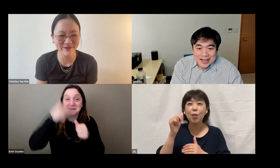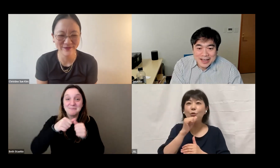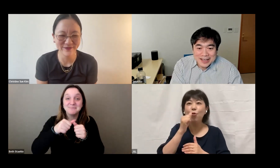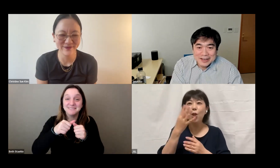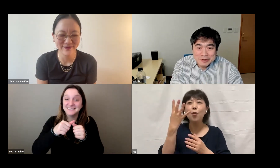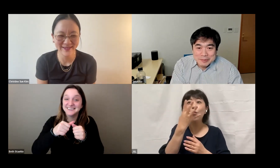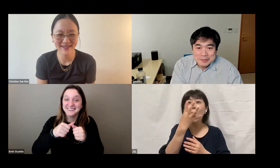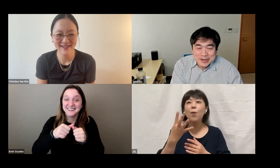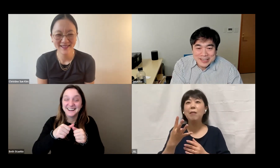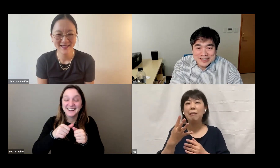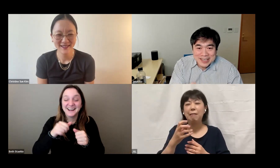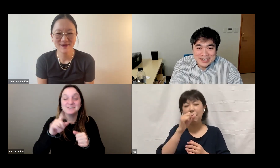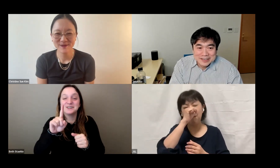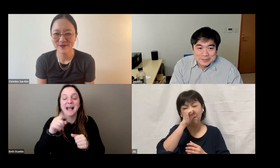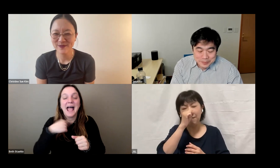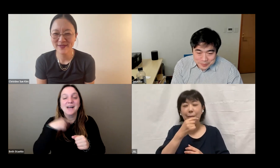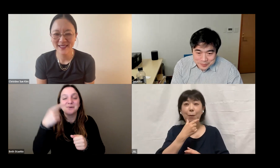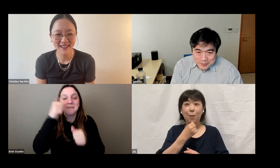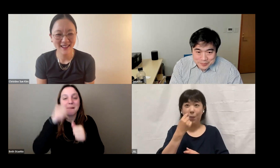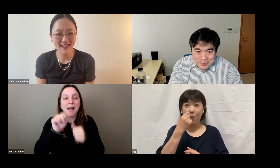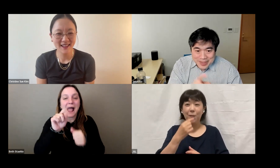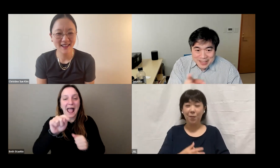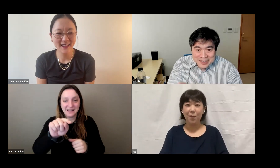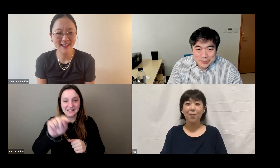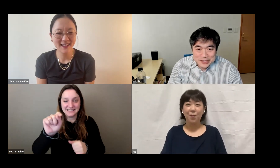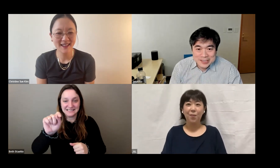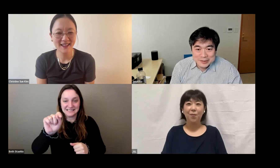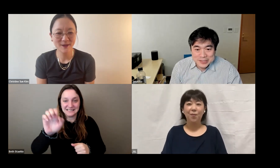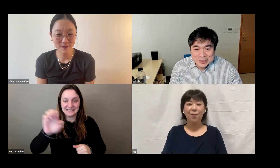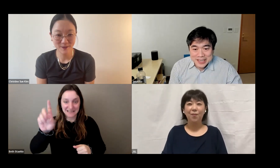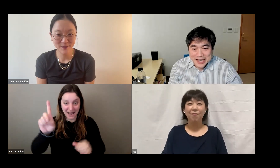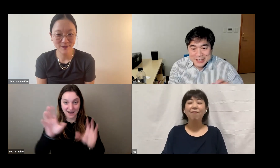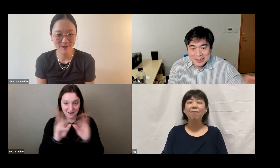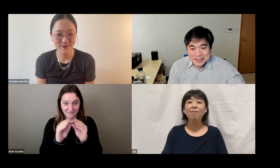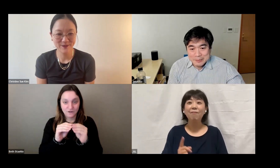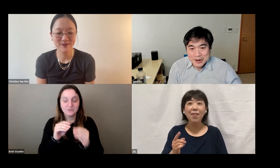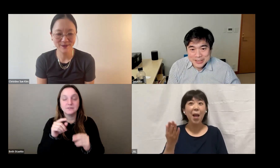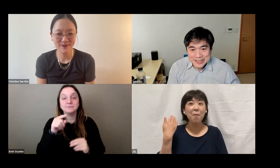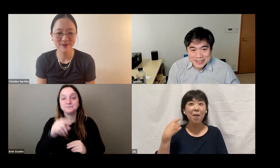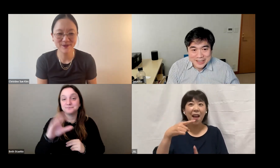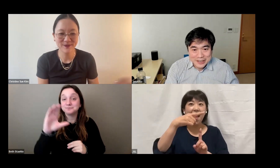So I remember at Ted, Christine was at a party